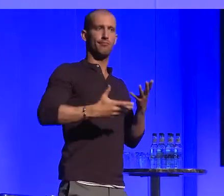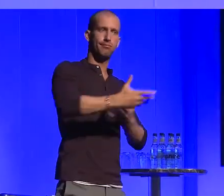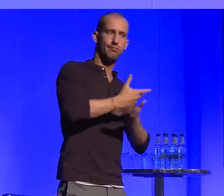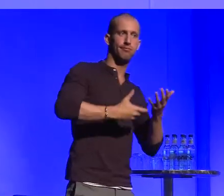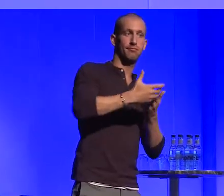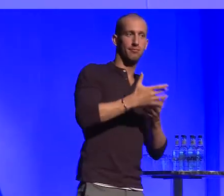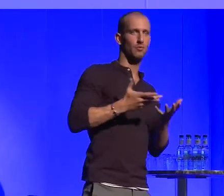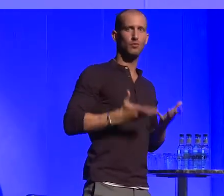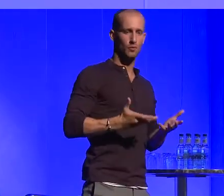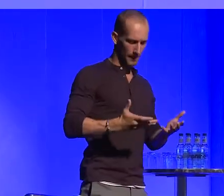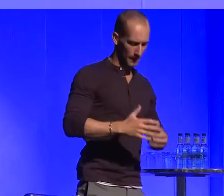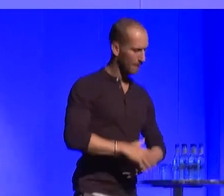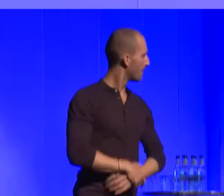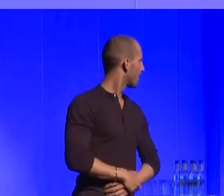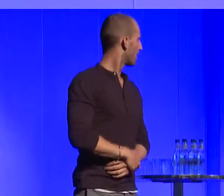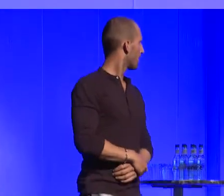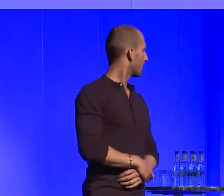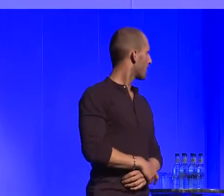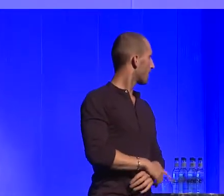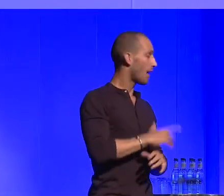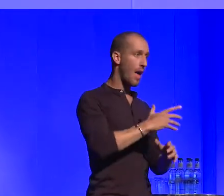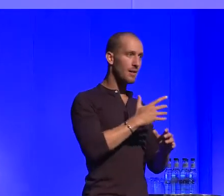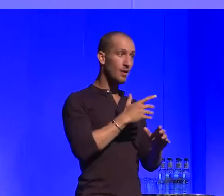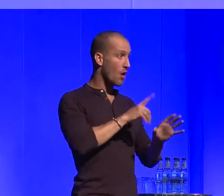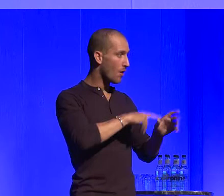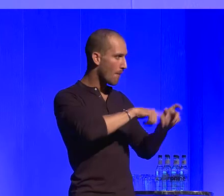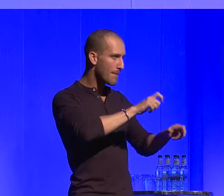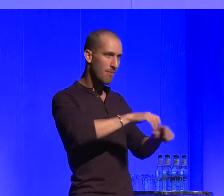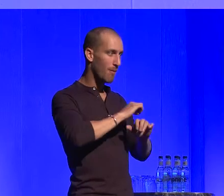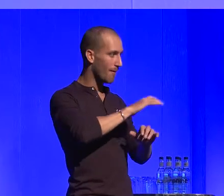with young people and their families about the services that they access in the NHS in